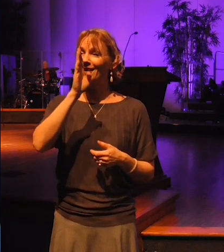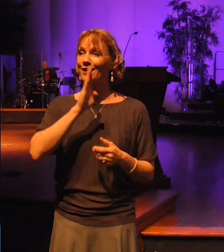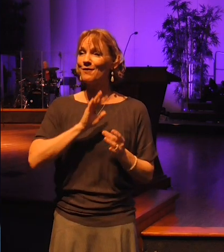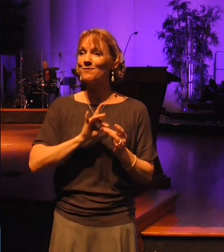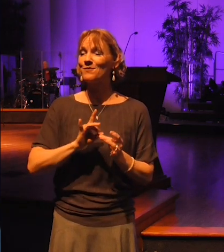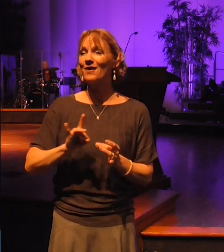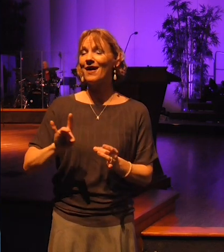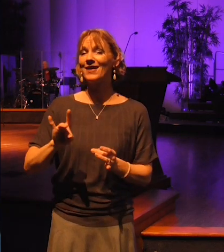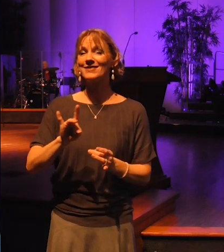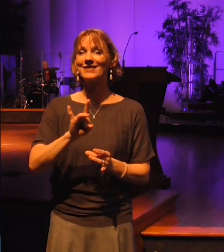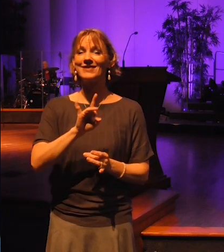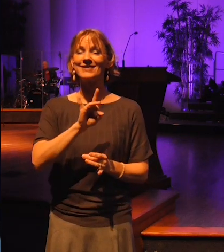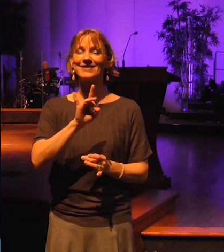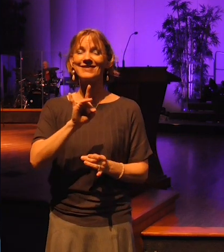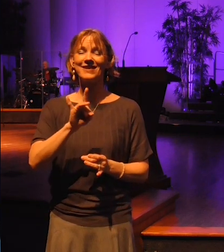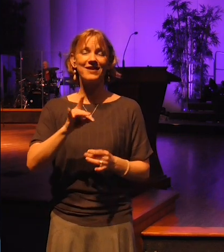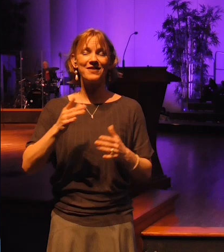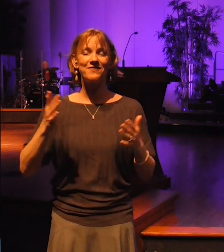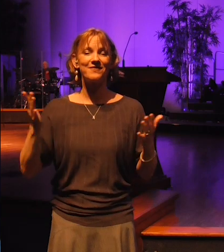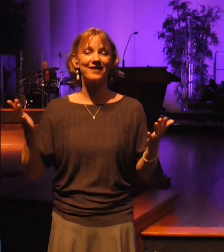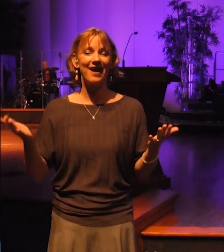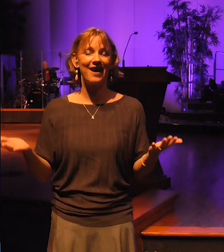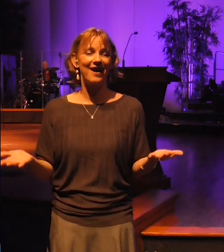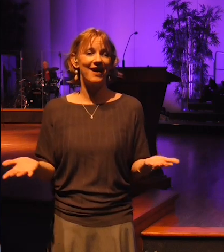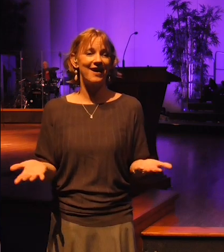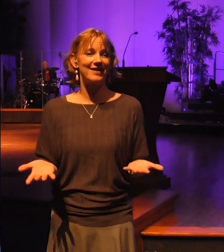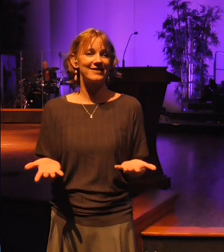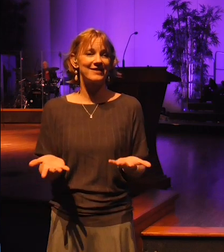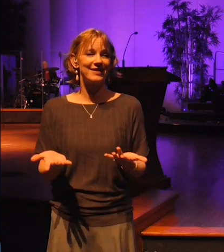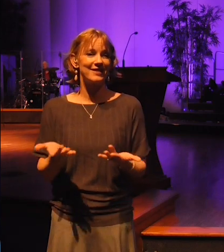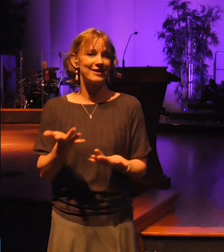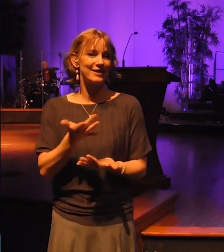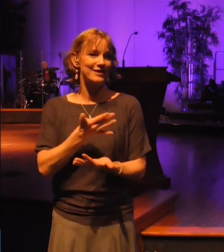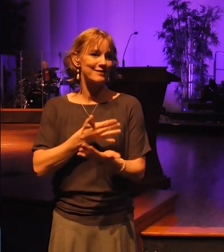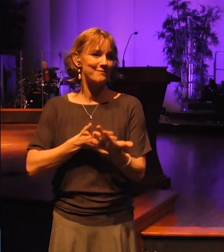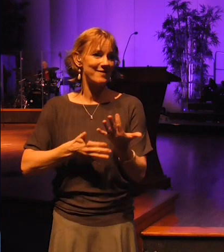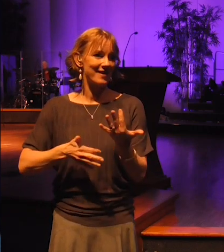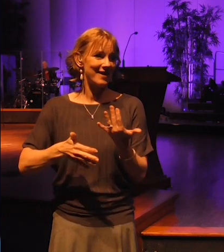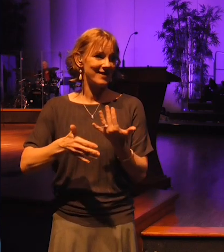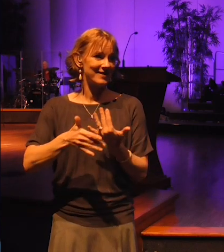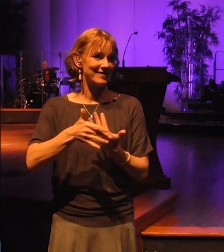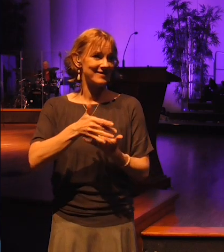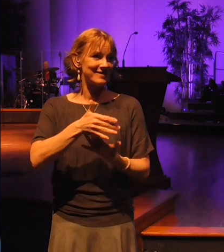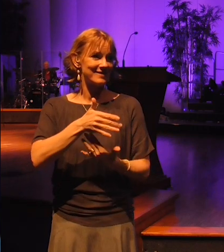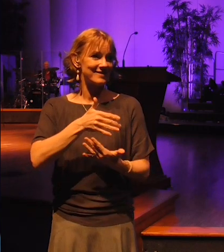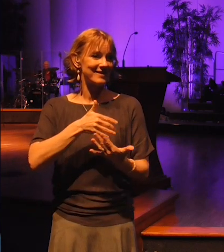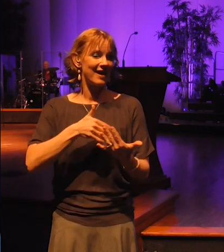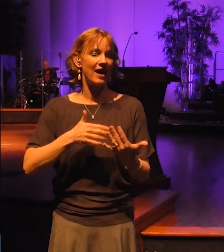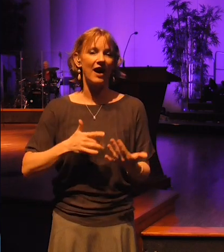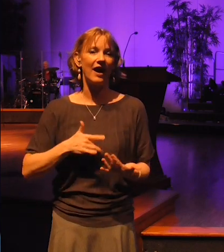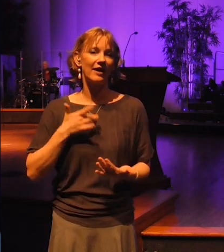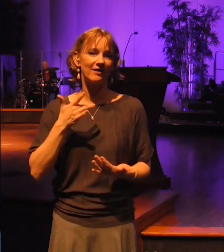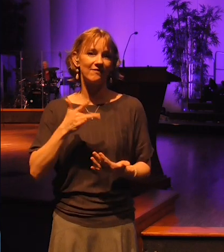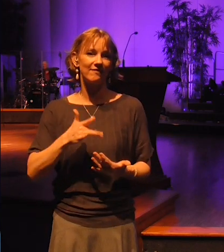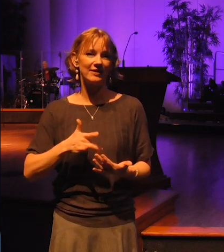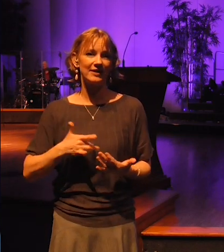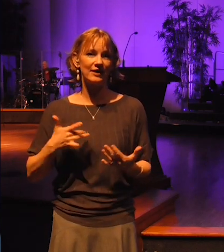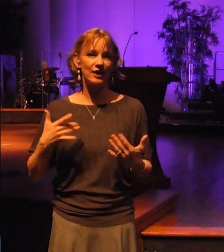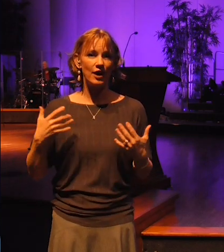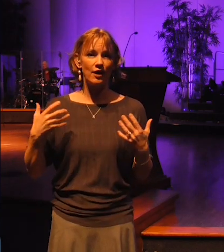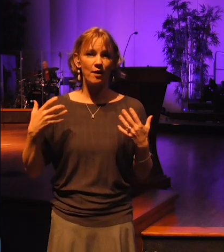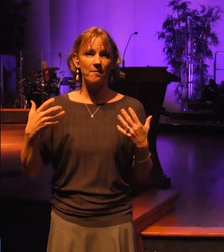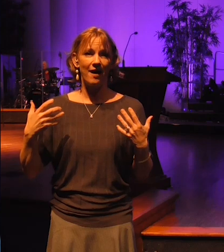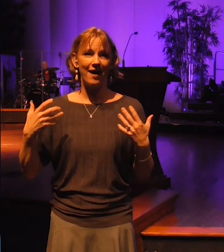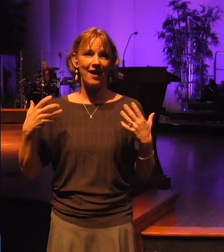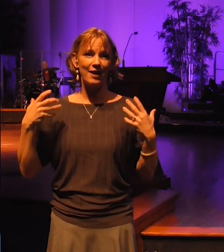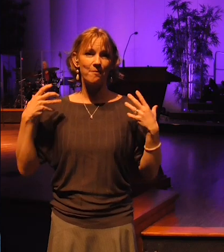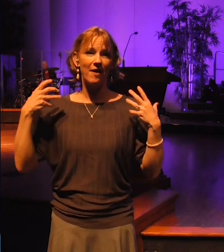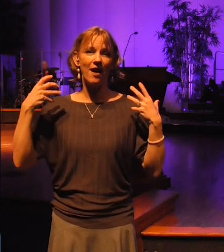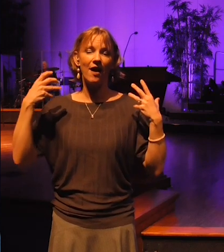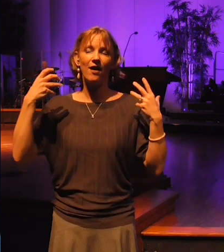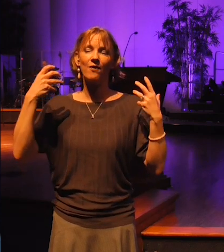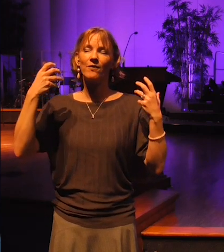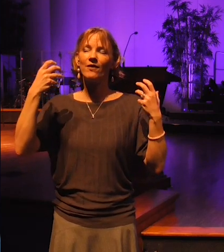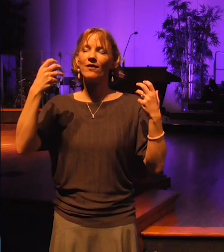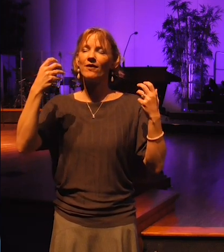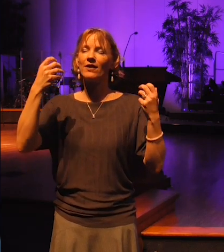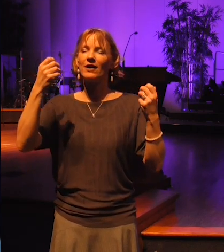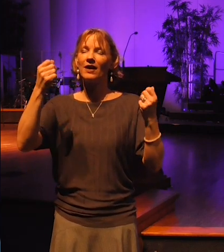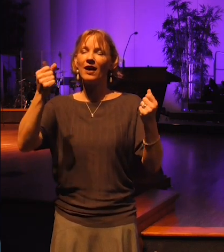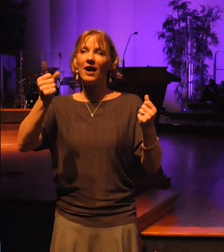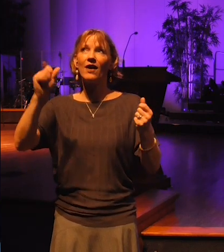presence of God is in this place i can feel the mighty power and the